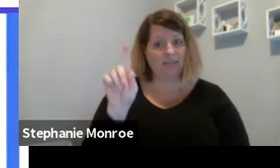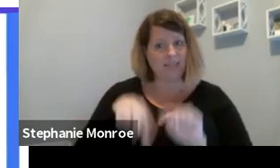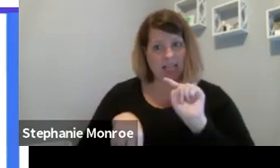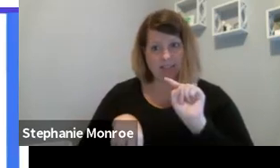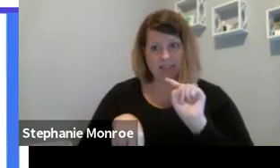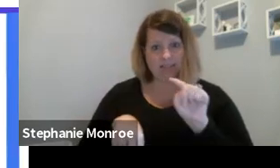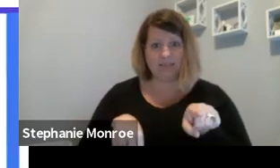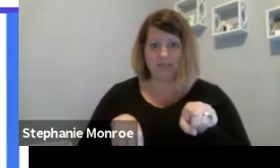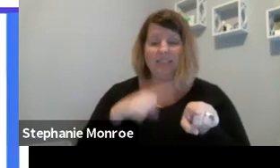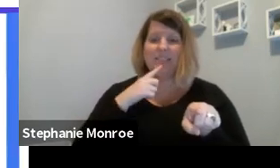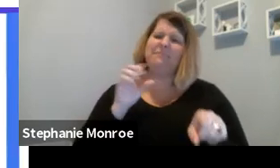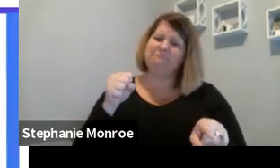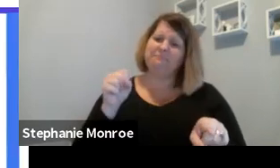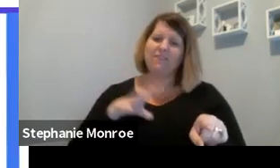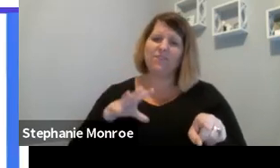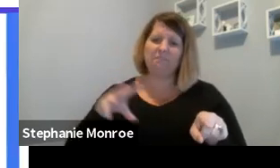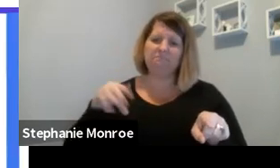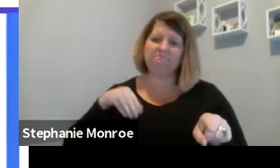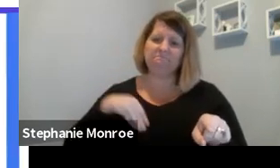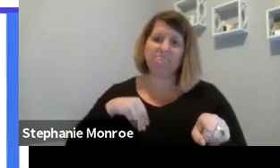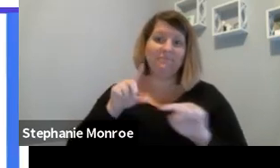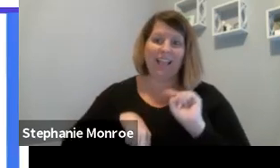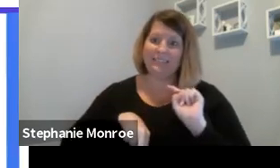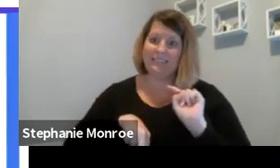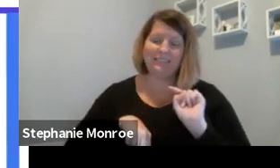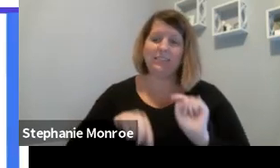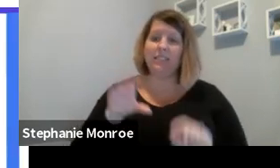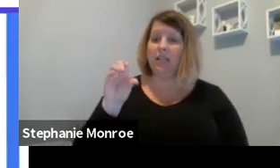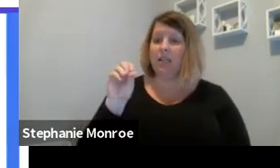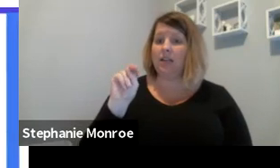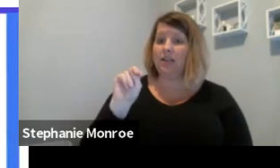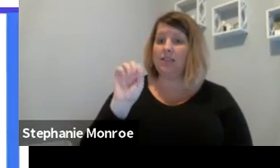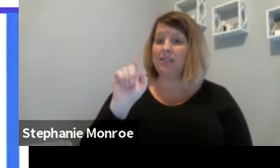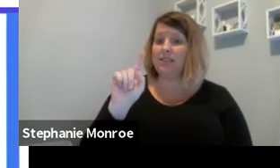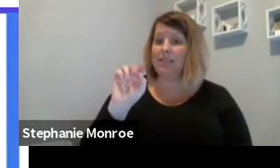Please make note that consent is not automatically given